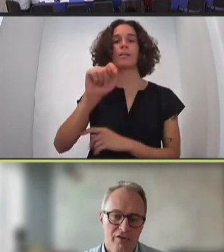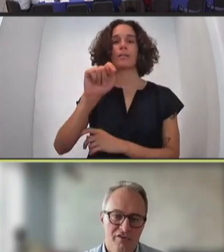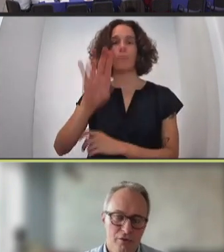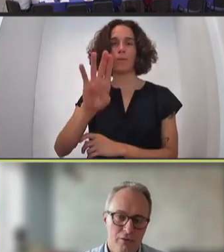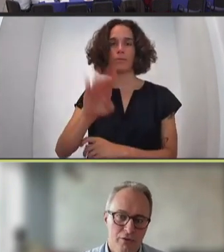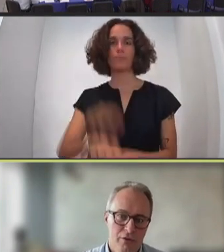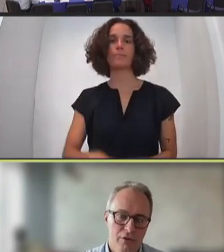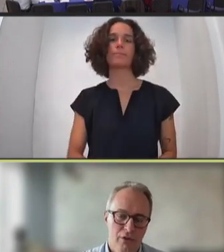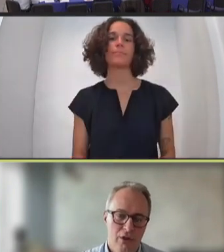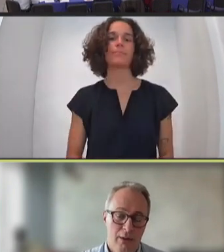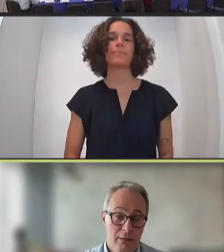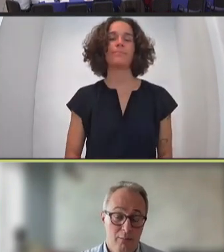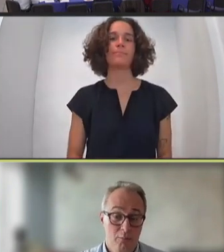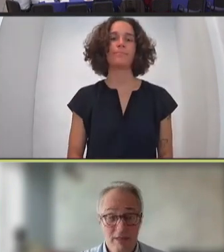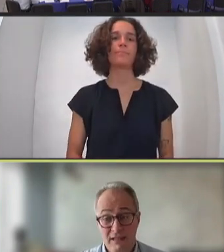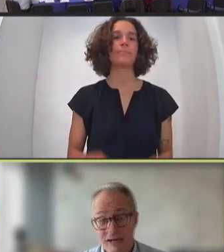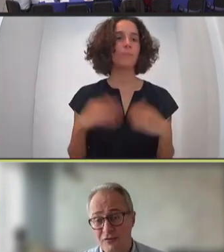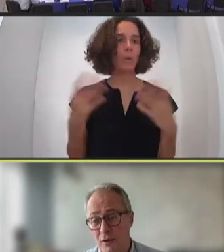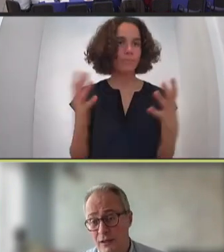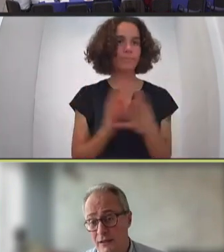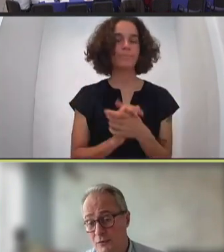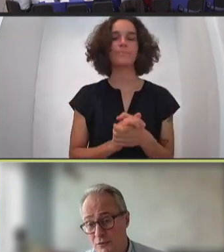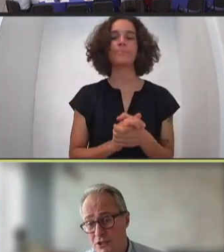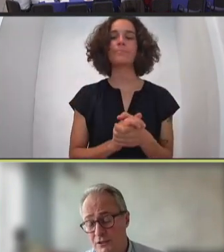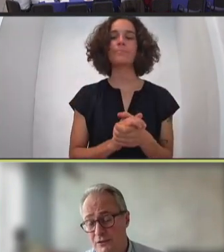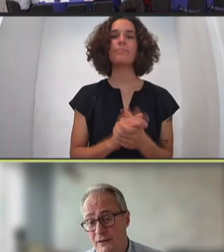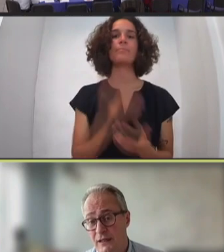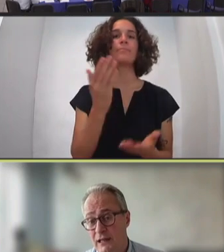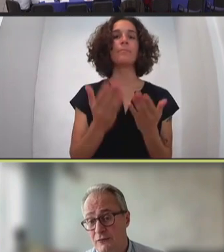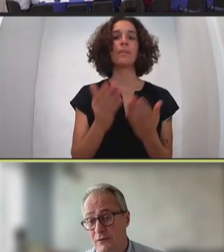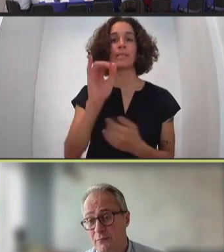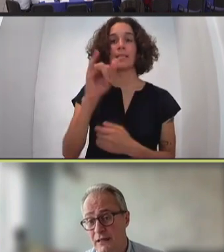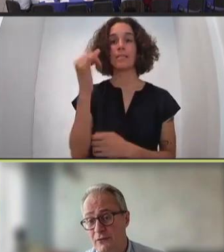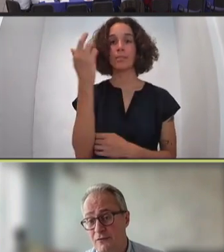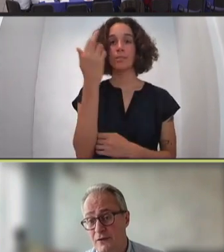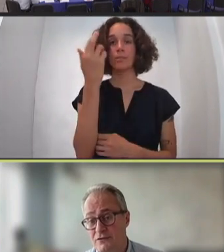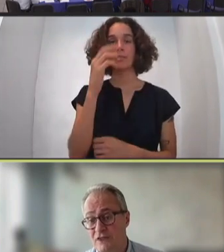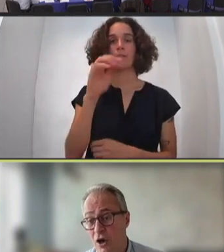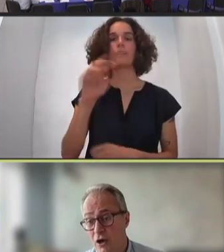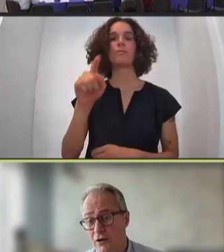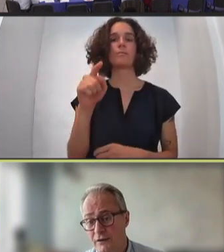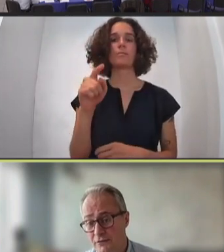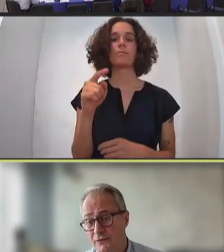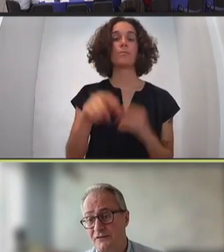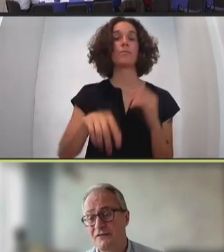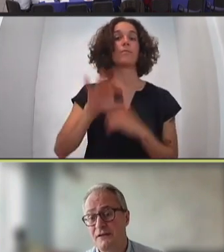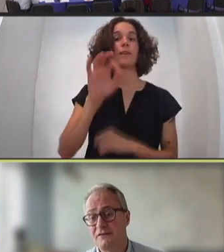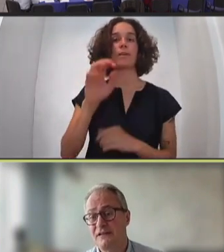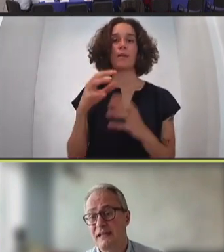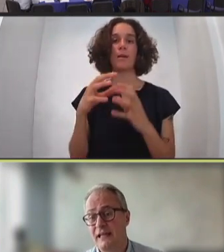So, maybe that's why evolutionary alveolar macrophages are the first cells that get